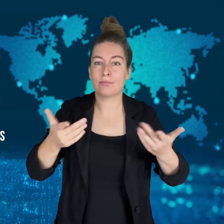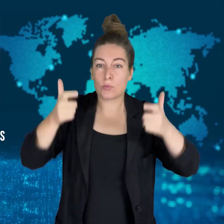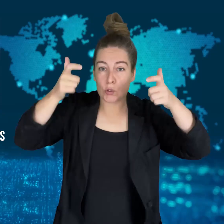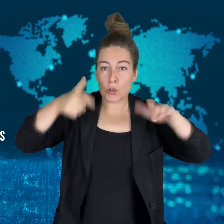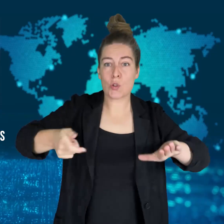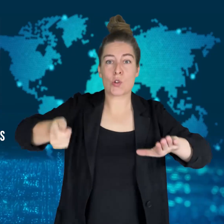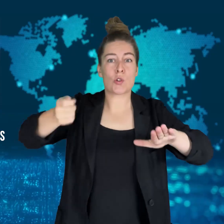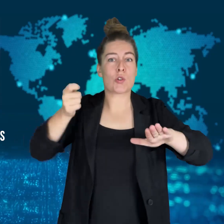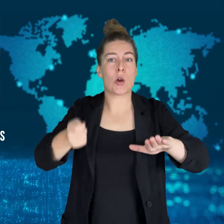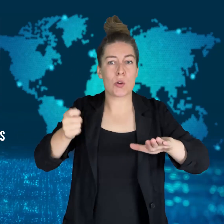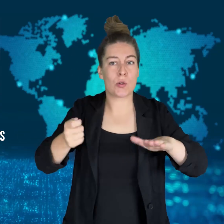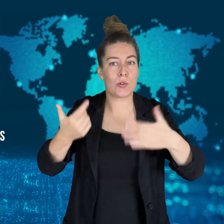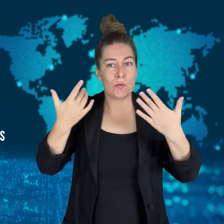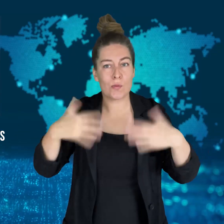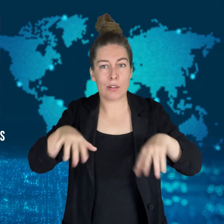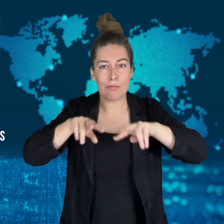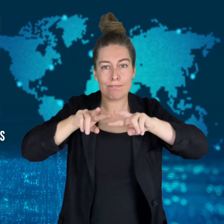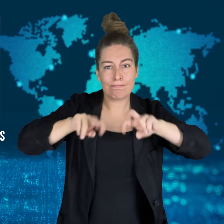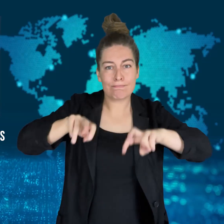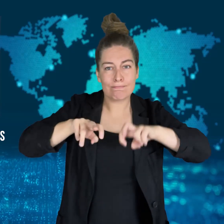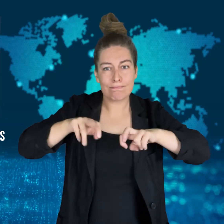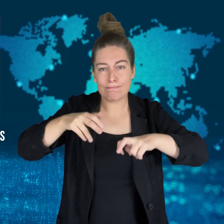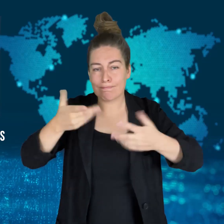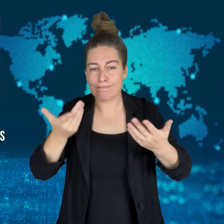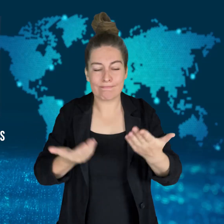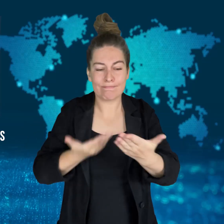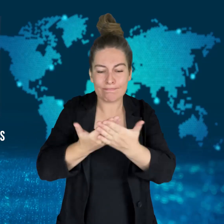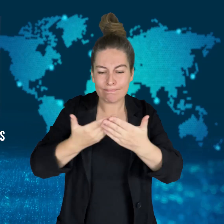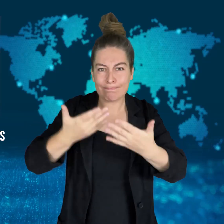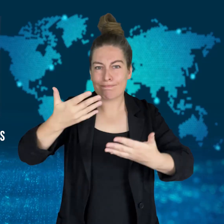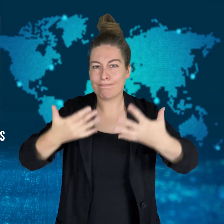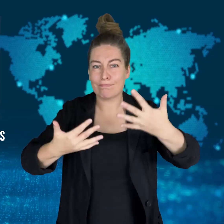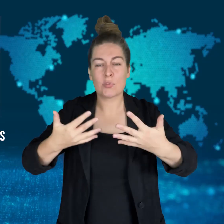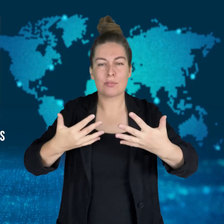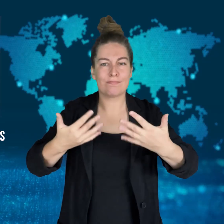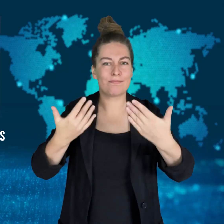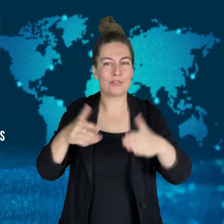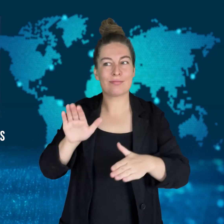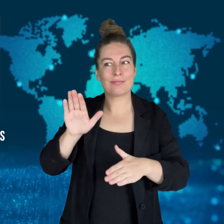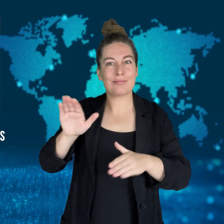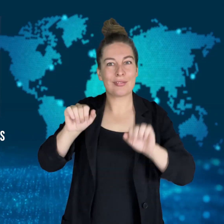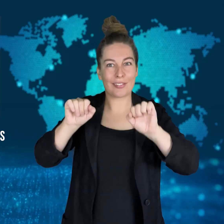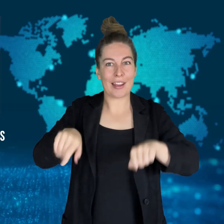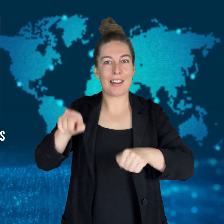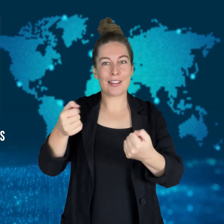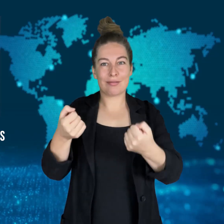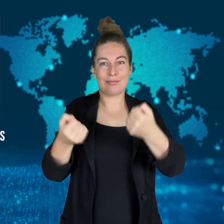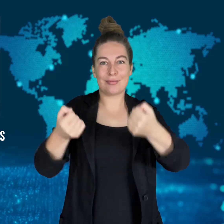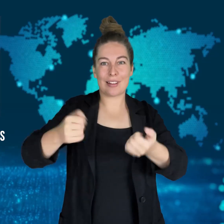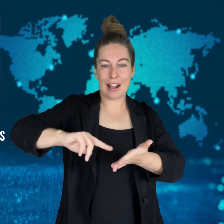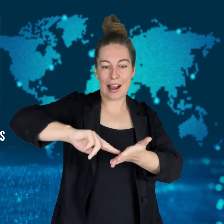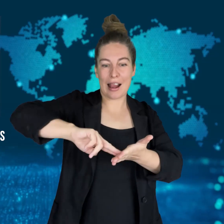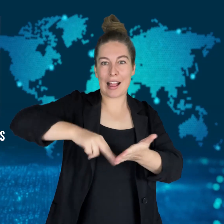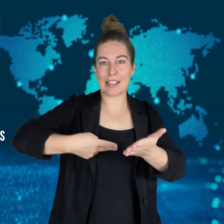He did admit that although he couldn't see Galy,